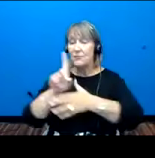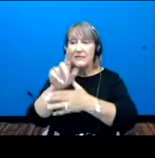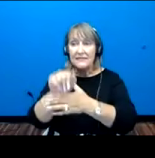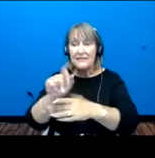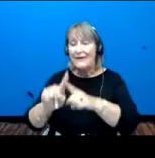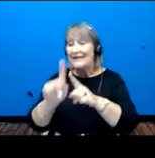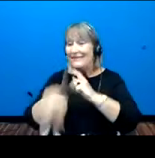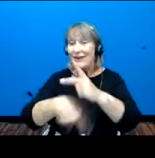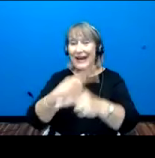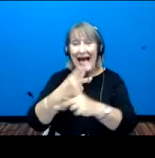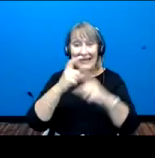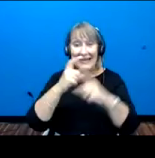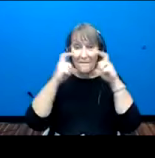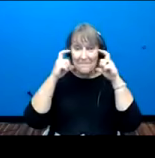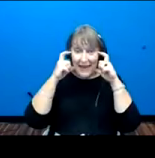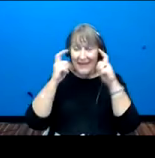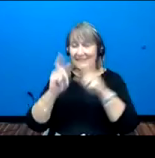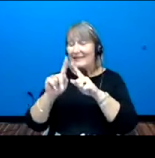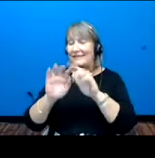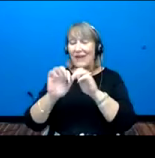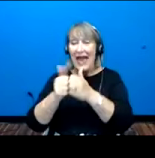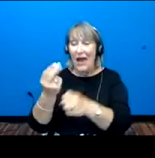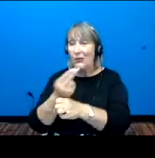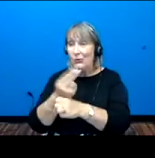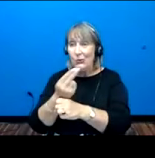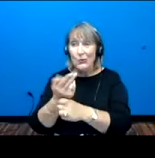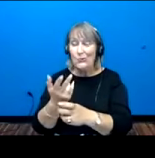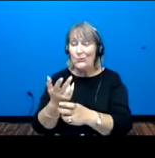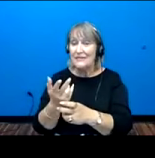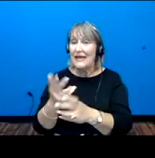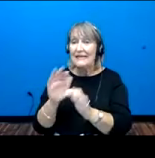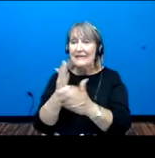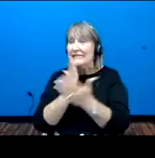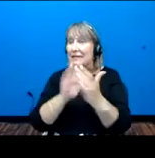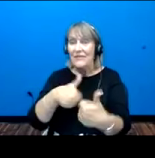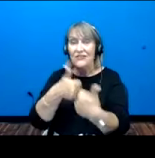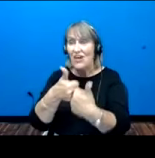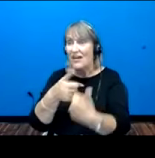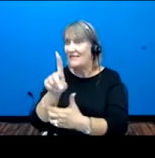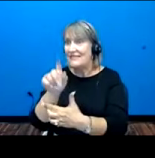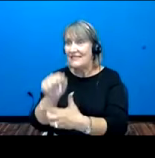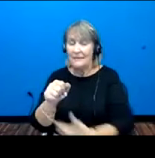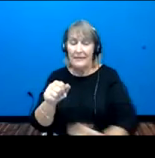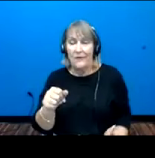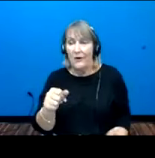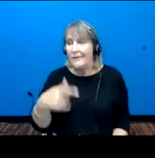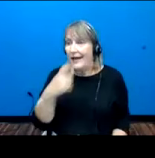that are available out there, different ways to put them on, and just some of the challenges and positives that folks are facing